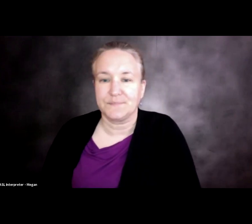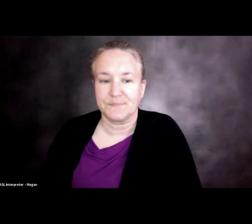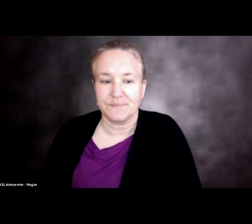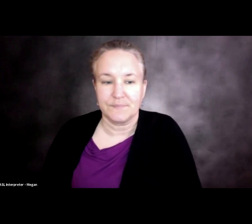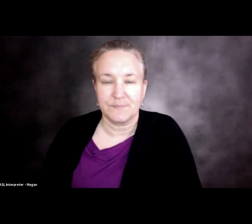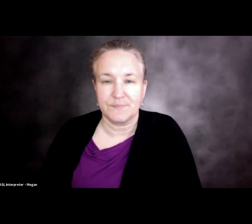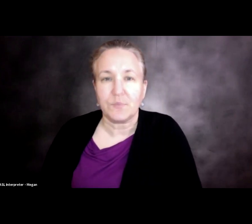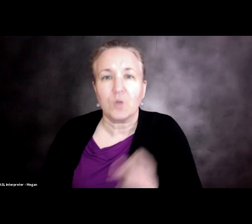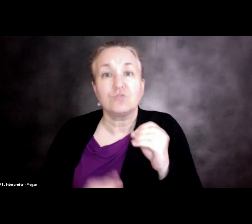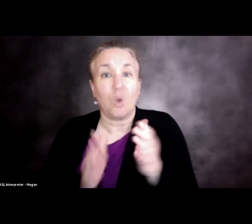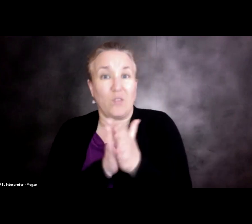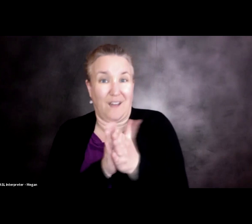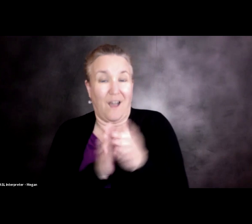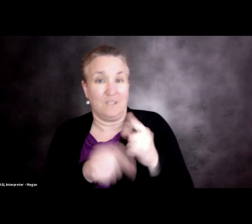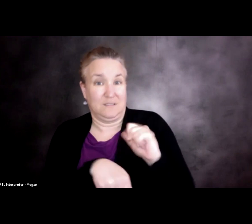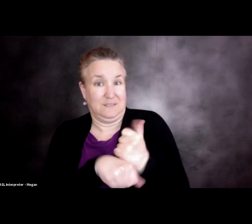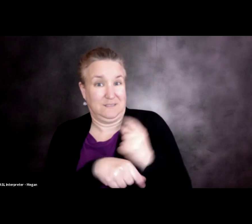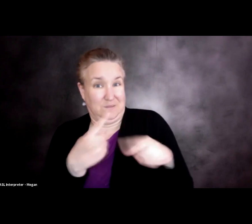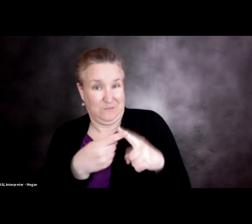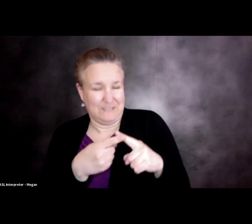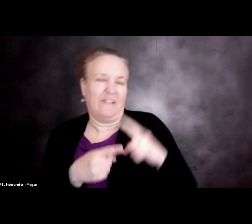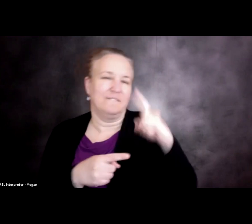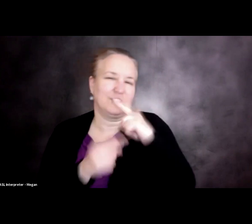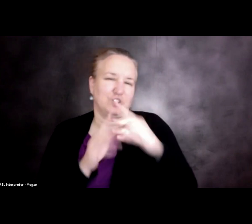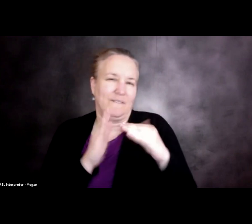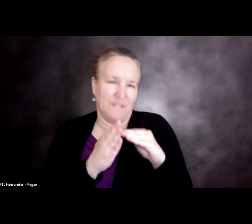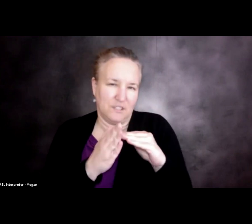So the novel was set in the fictional village of Umuofia